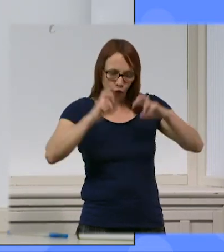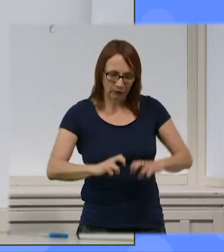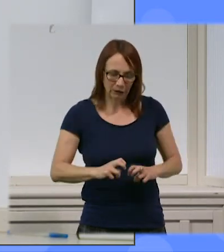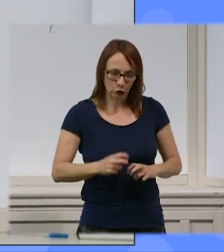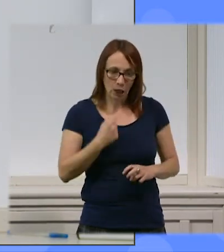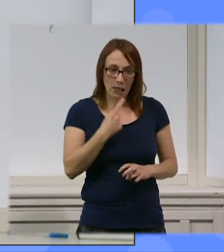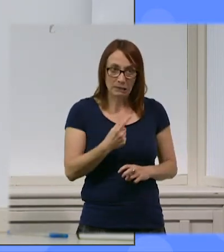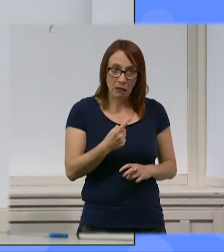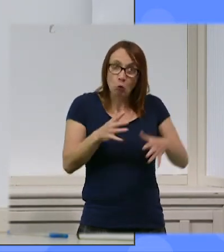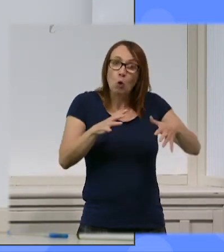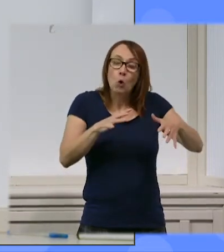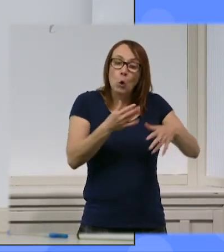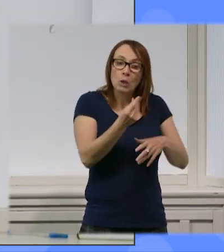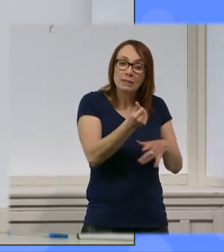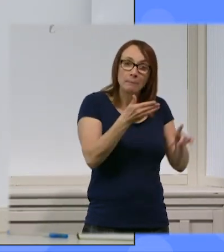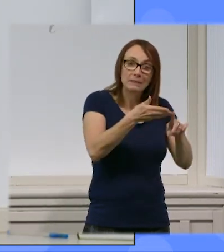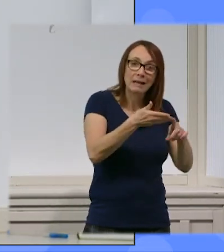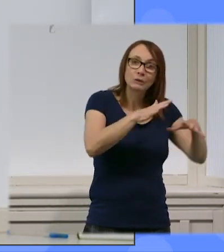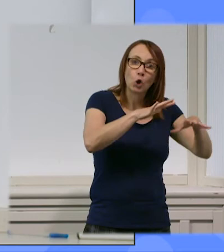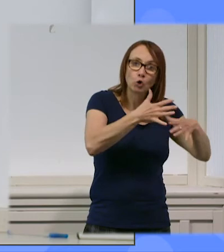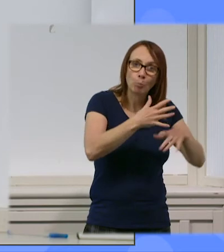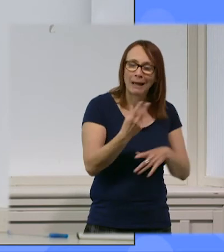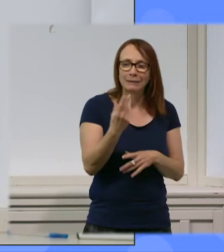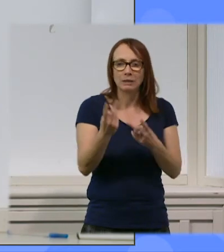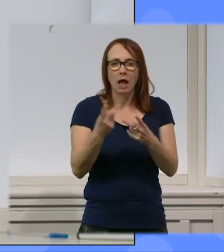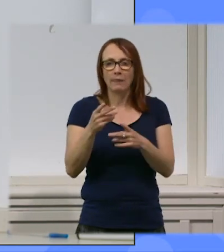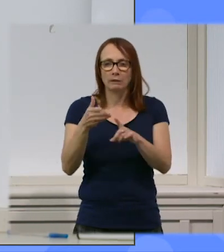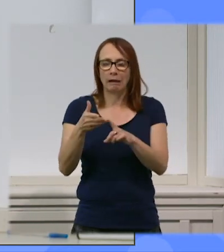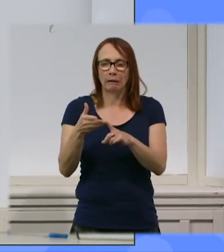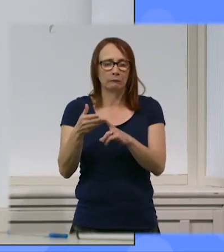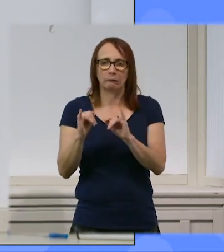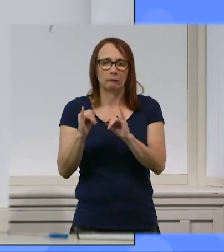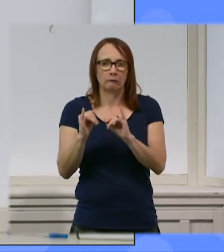quite well on some targets and but not all so to let you know Scotland is